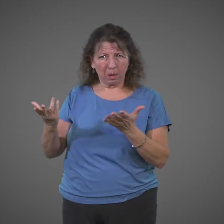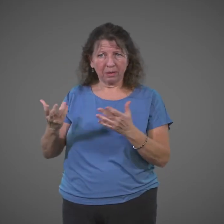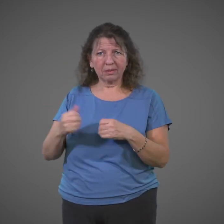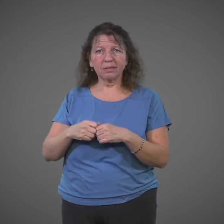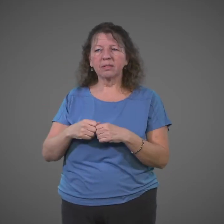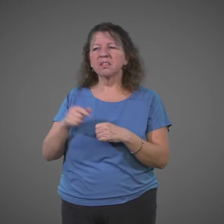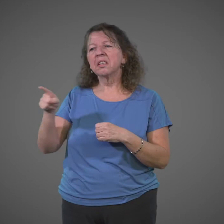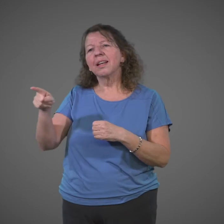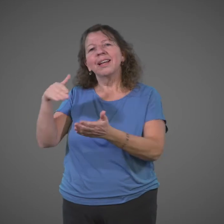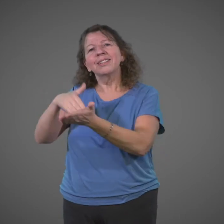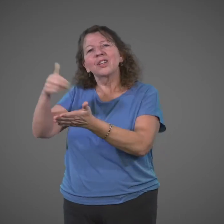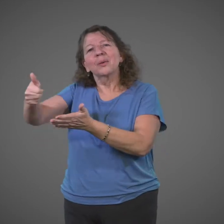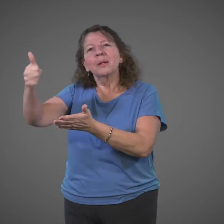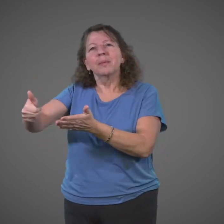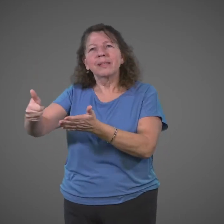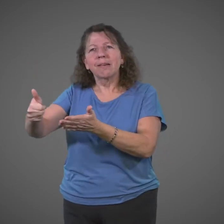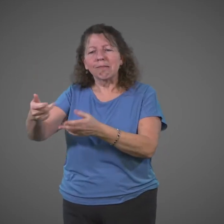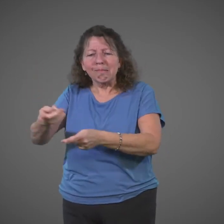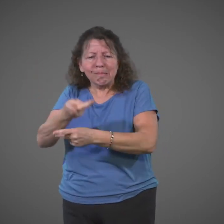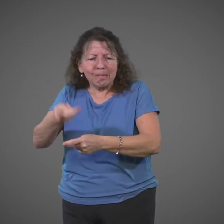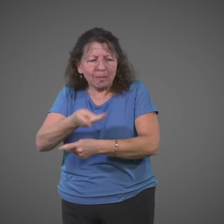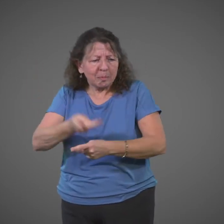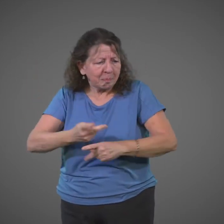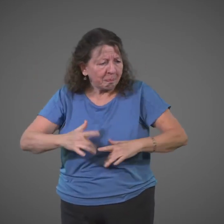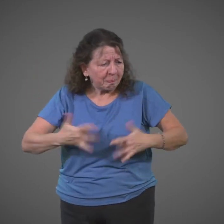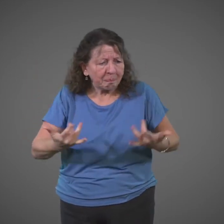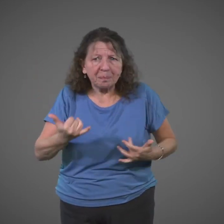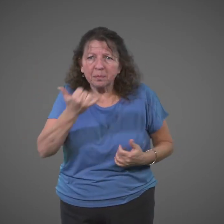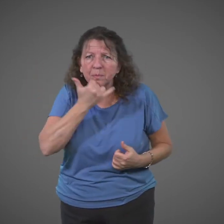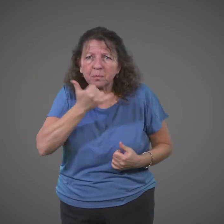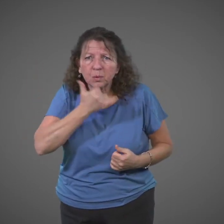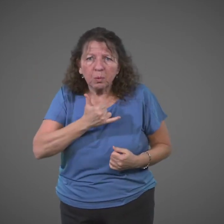The doctor will examine you to figure out what the cause of your pain might be.